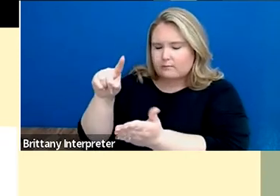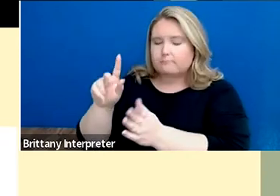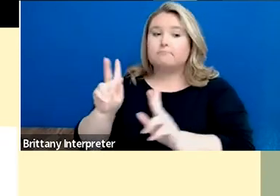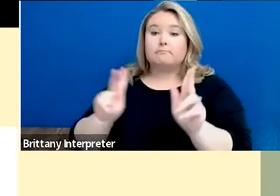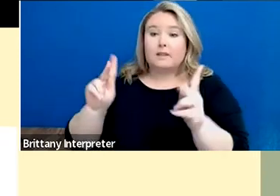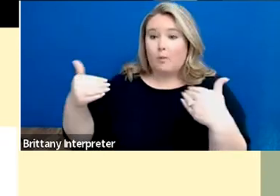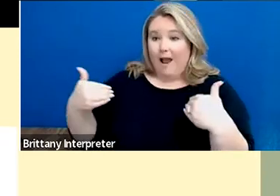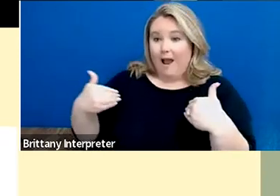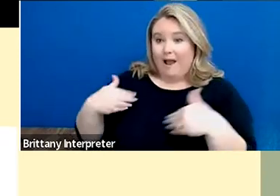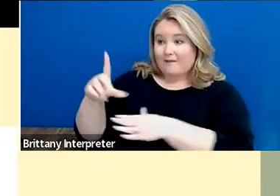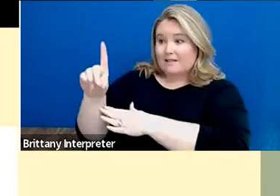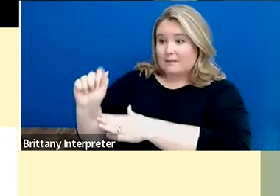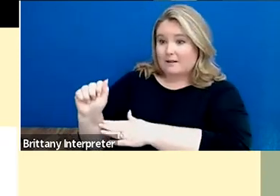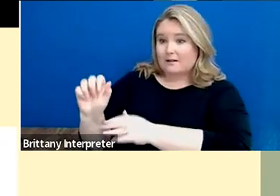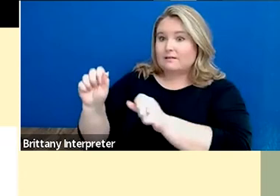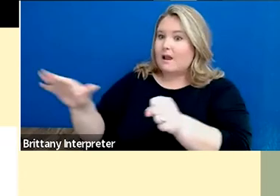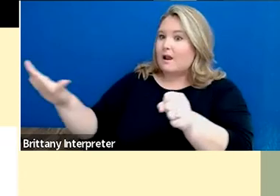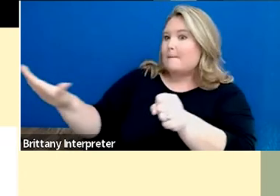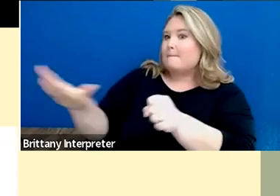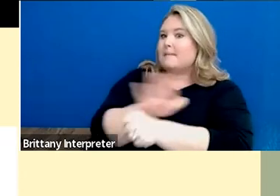and complete participation in all areas